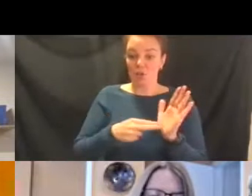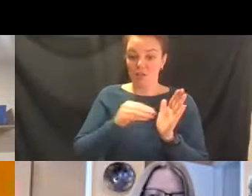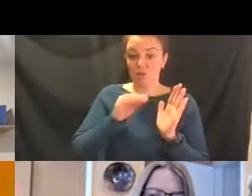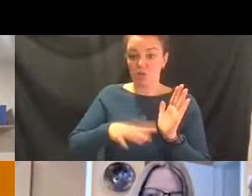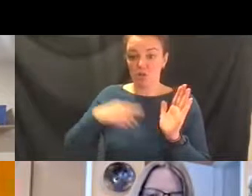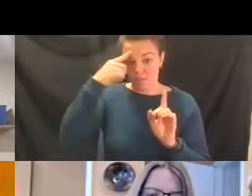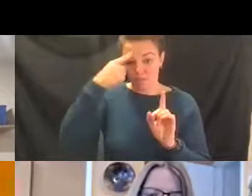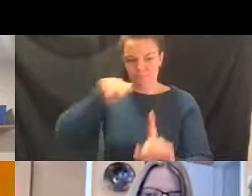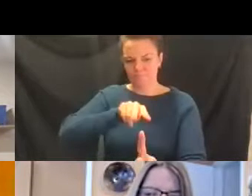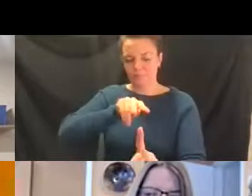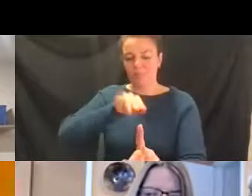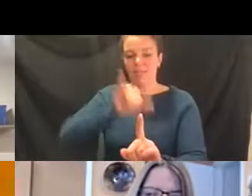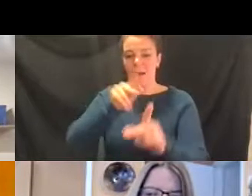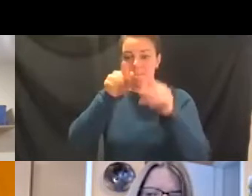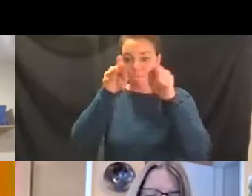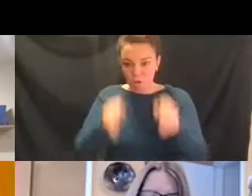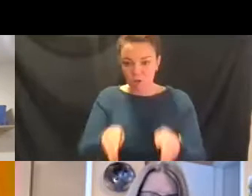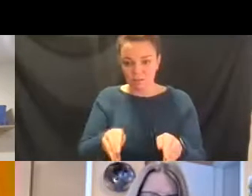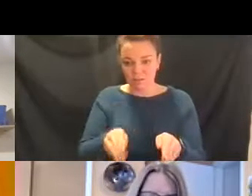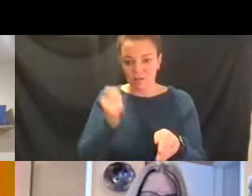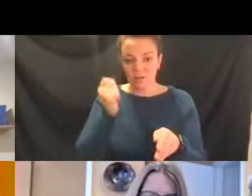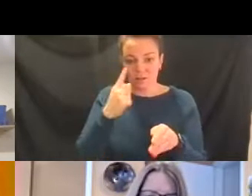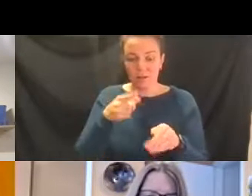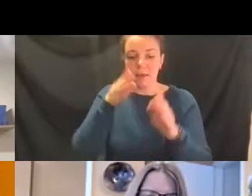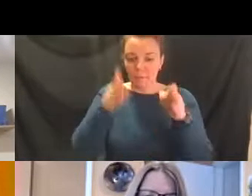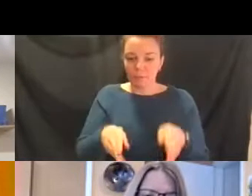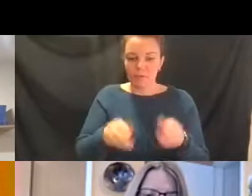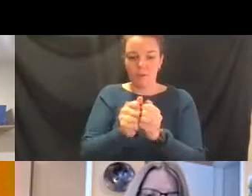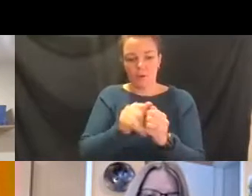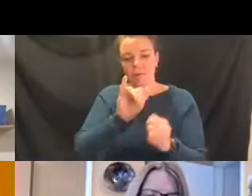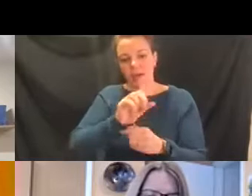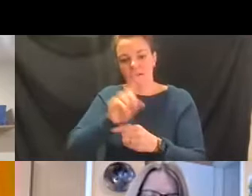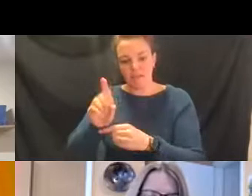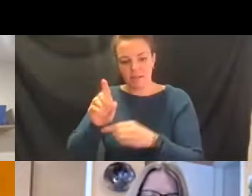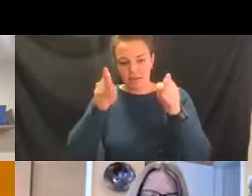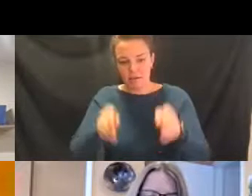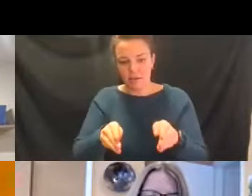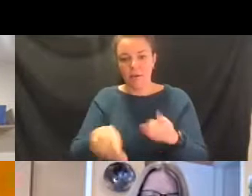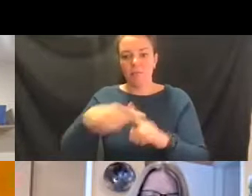and not just in an individual with an IDD you certainly need to look at that with everybody.